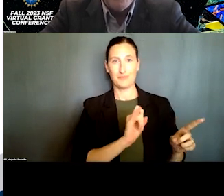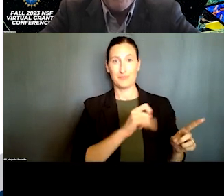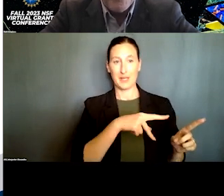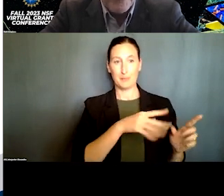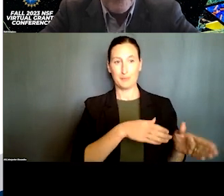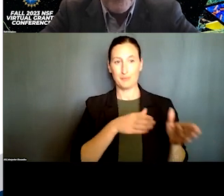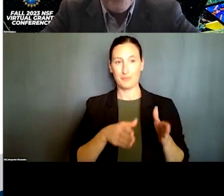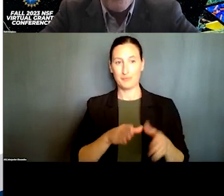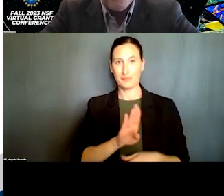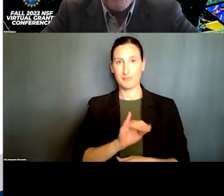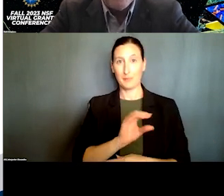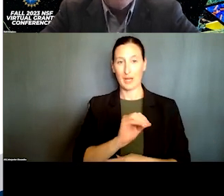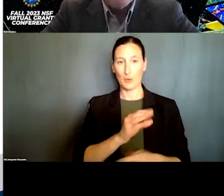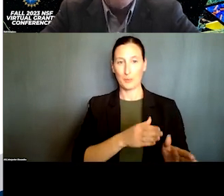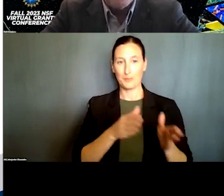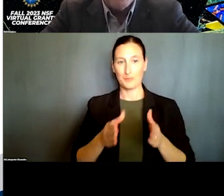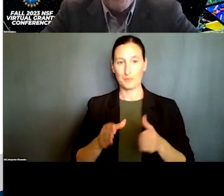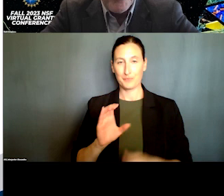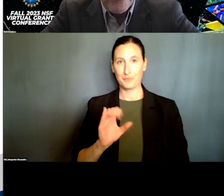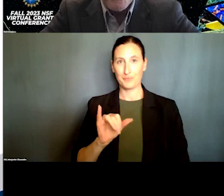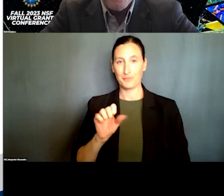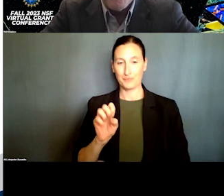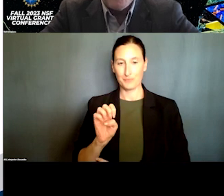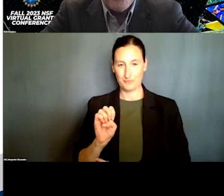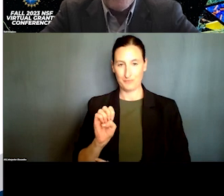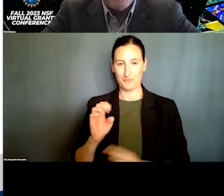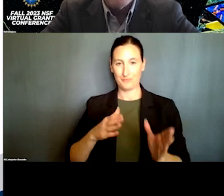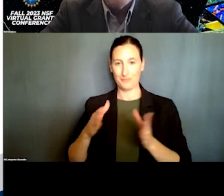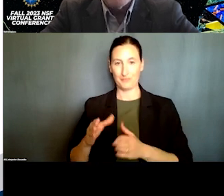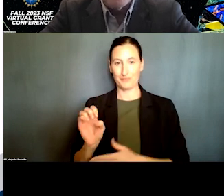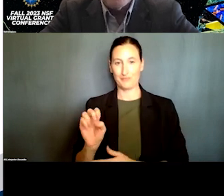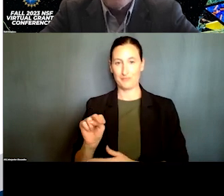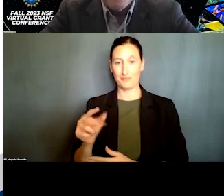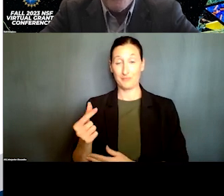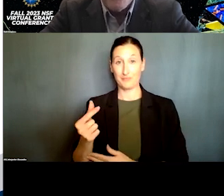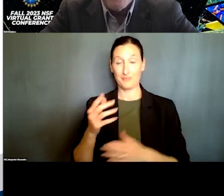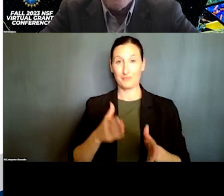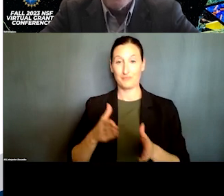Biological sciences - BIO, computer science, which is CISE, engineering,